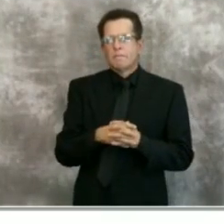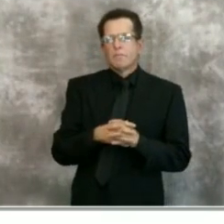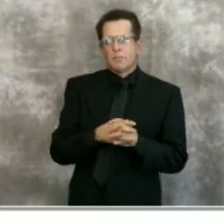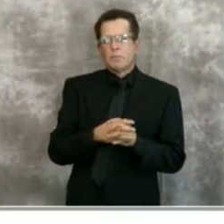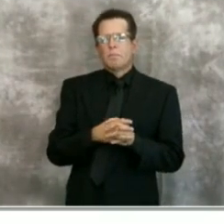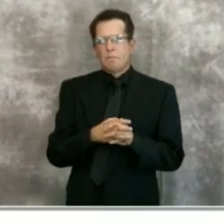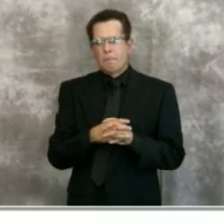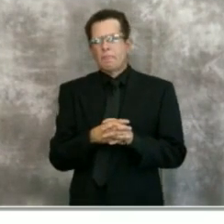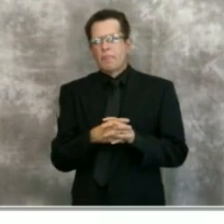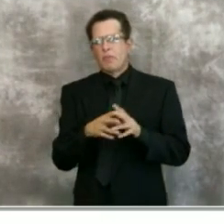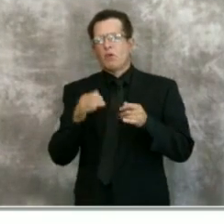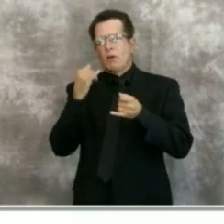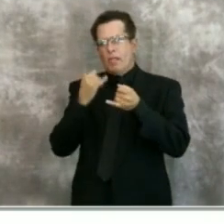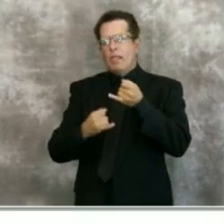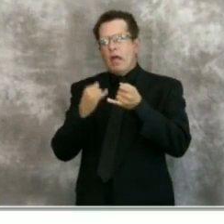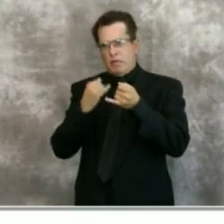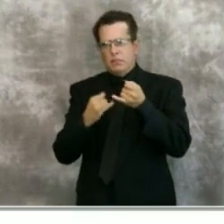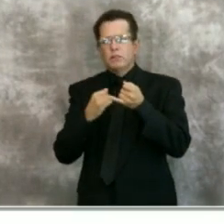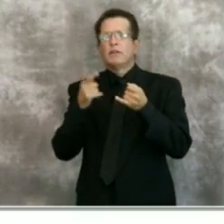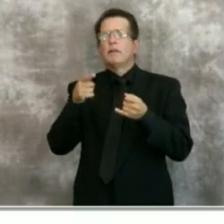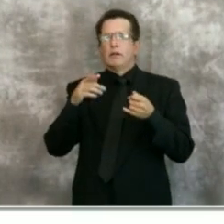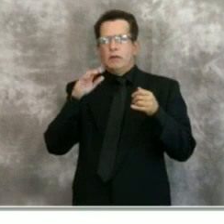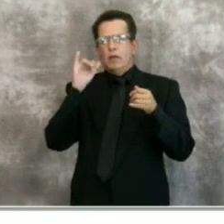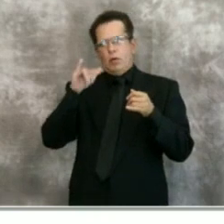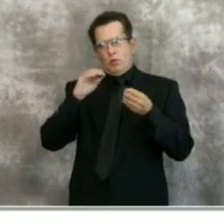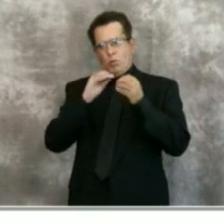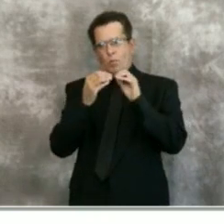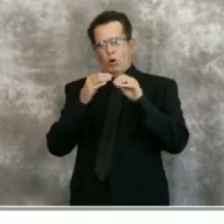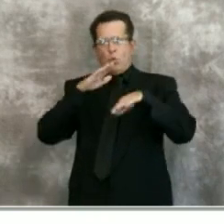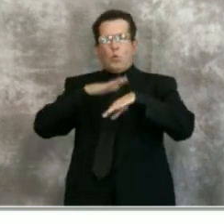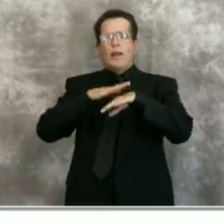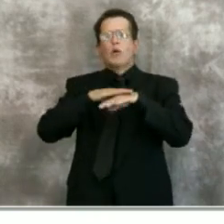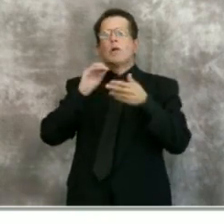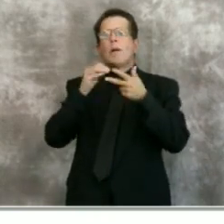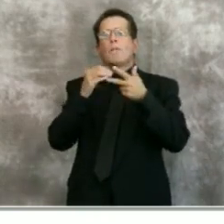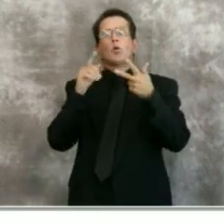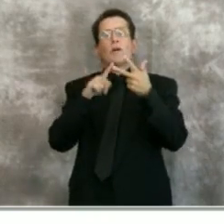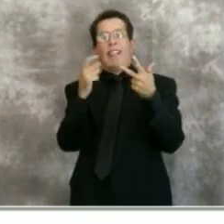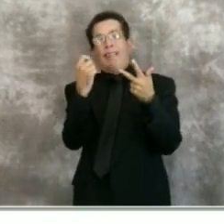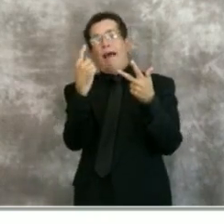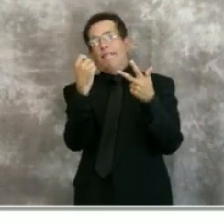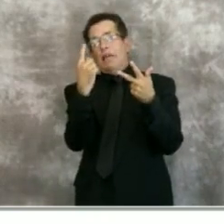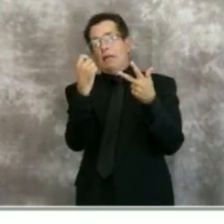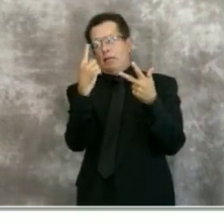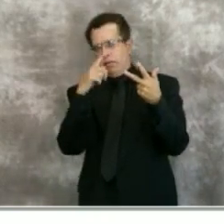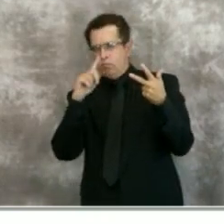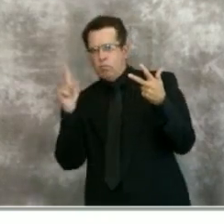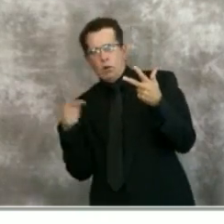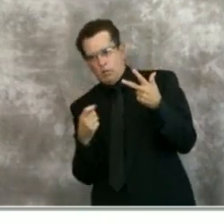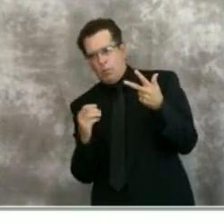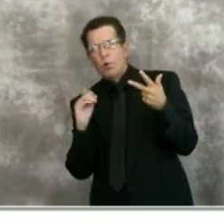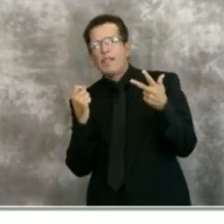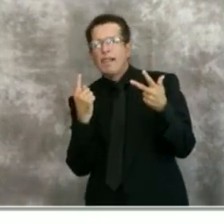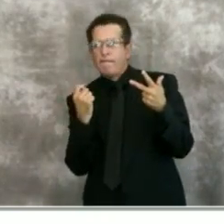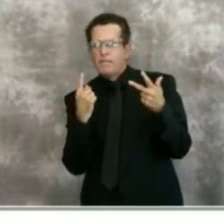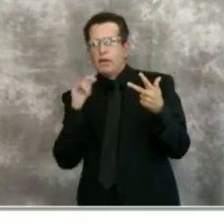THE OUTBREAKS. NEXT SLIDE PLEASE. SO THIS SLIDE IS THE